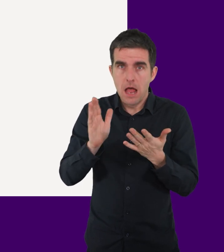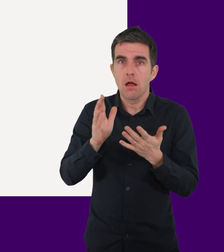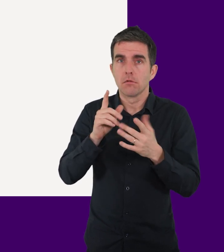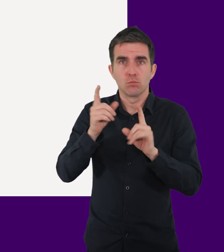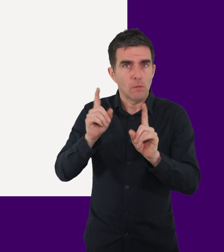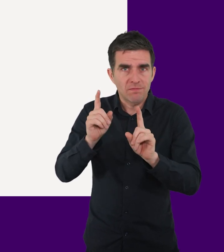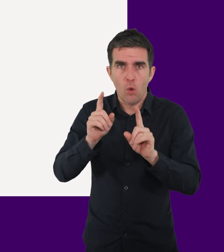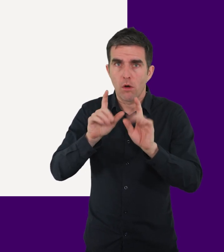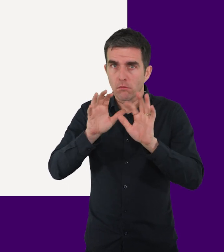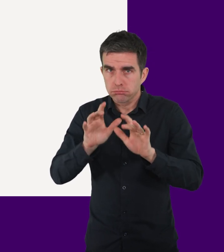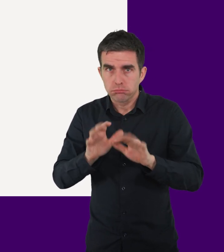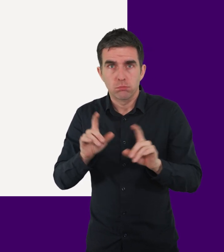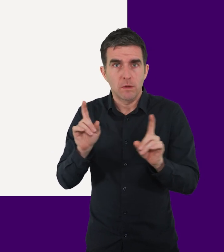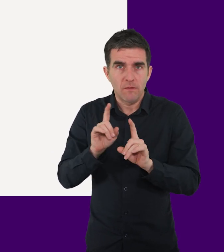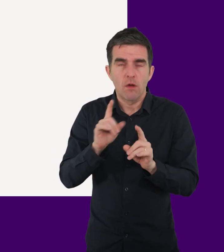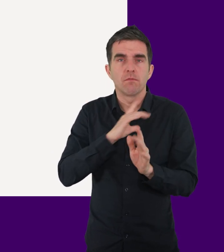Clearly identify required fields.